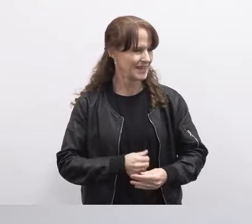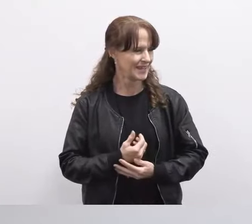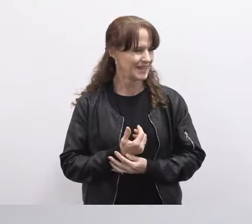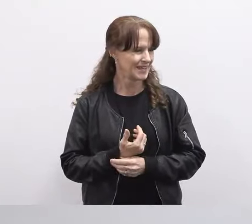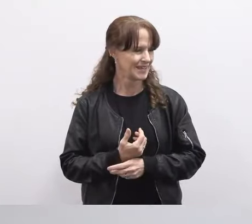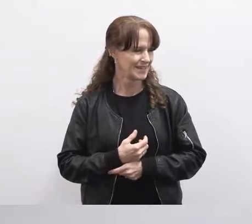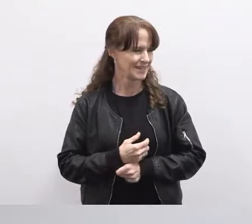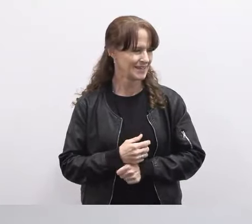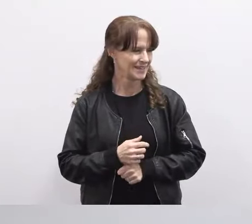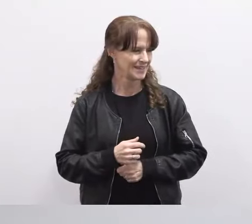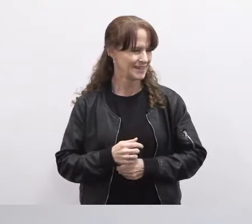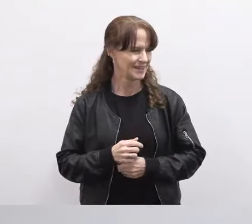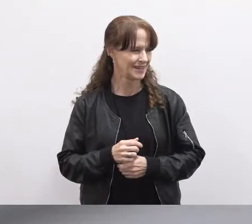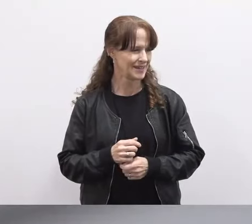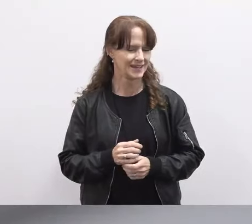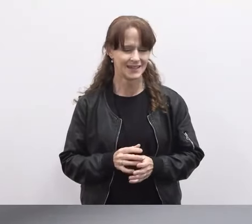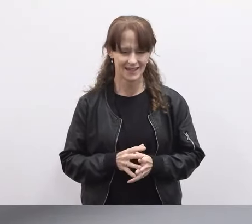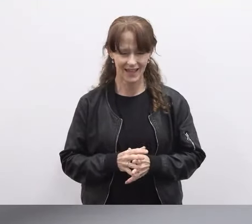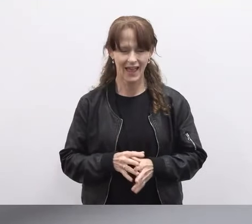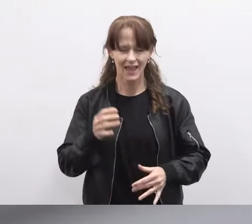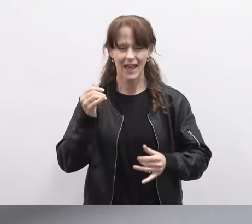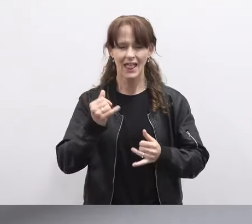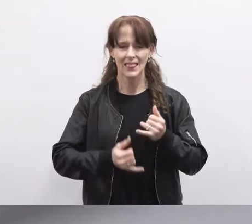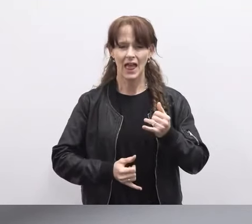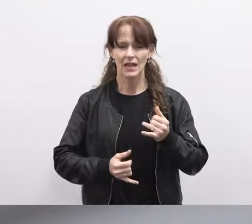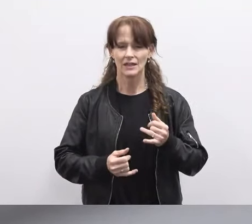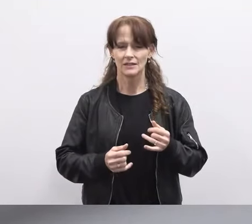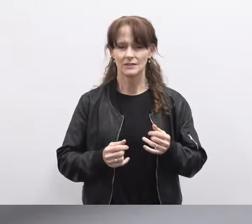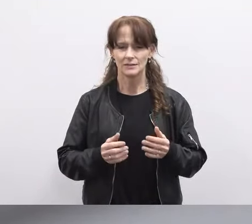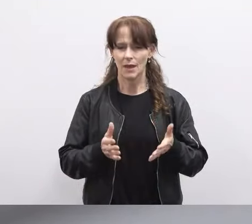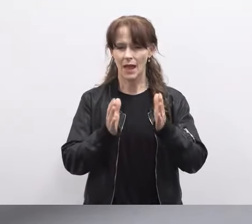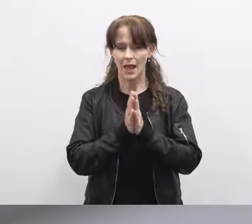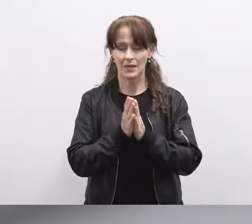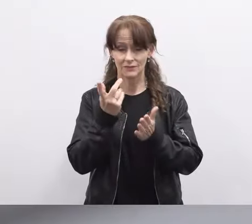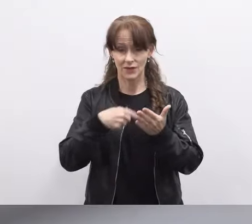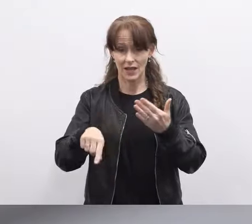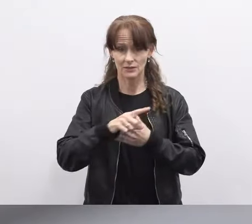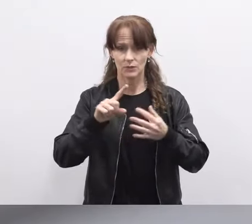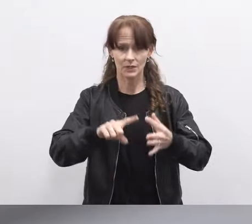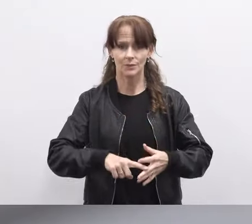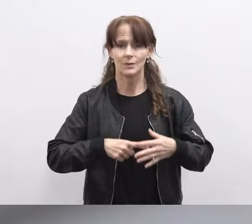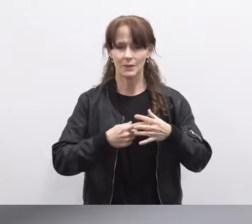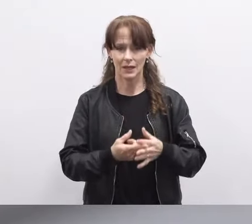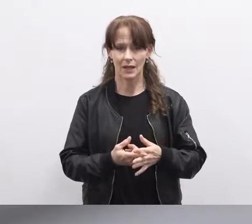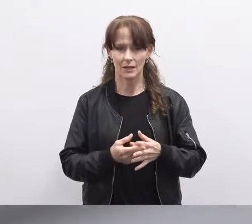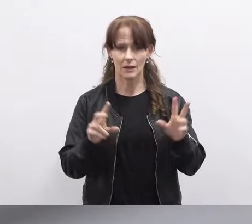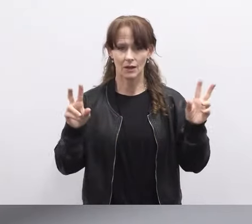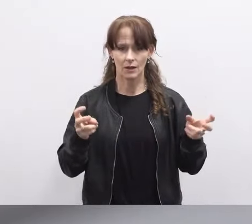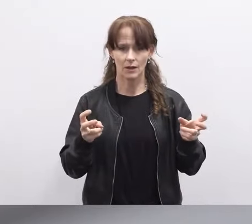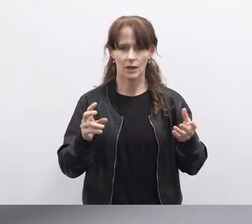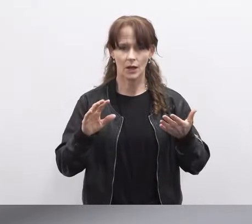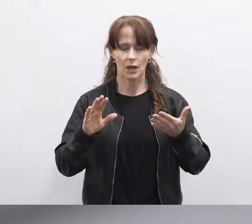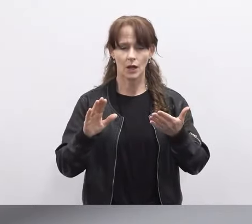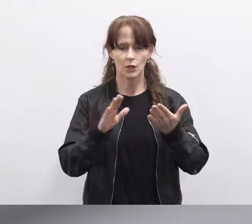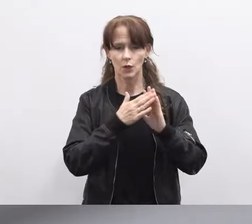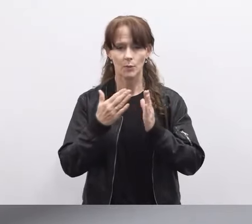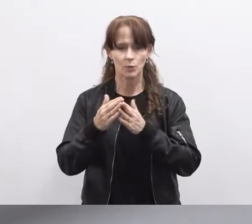that's great. And then lastly, I'm gonna make a pitch. So next week we begin what are called community visioning sessions,